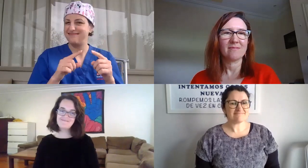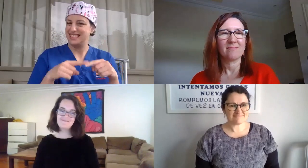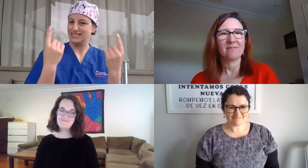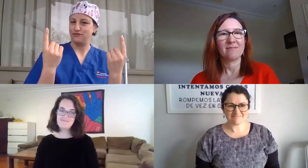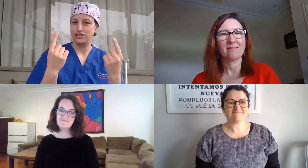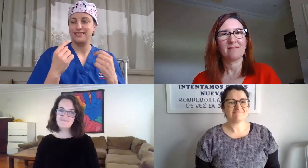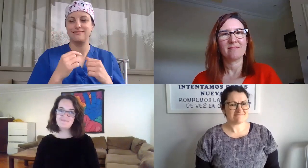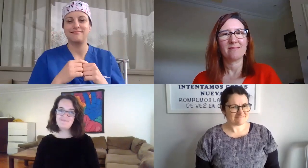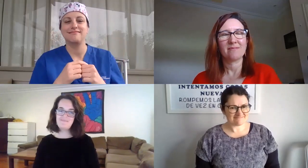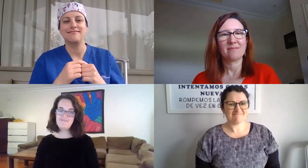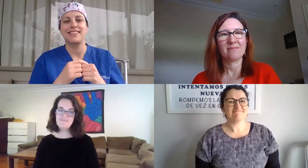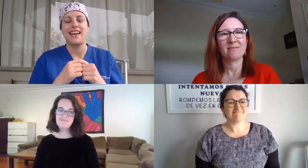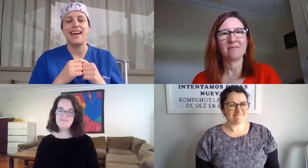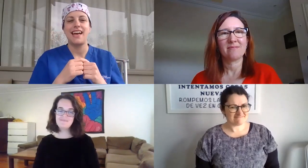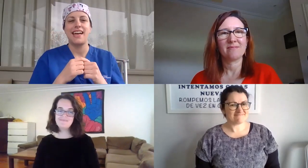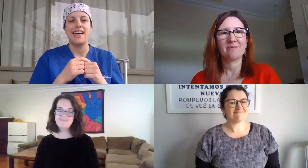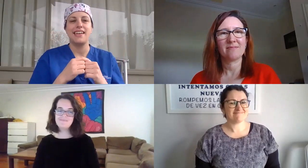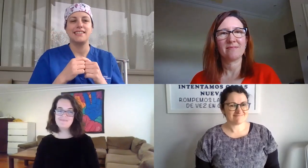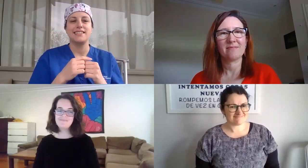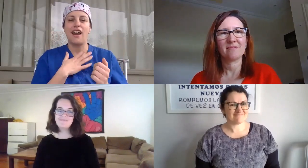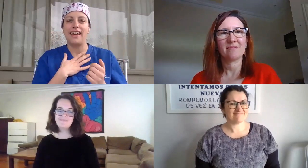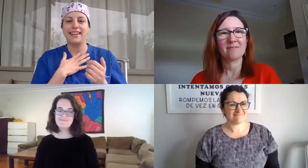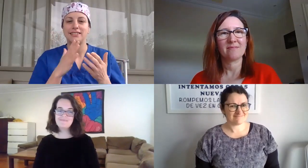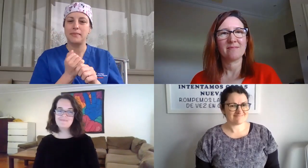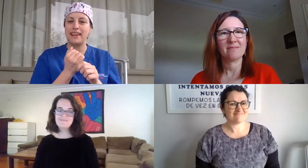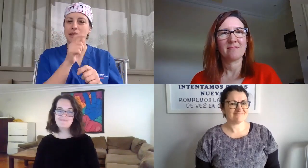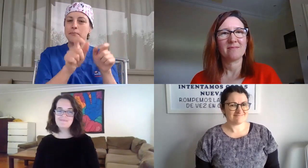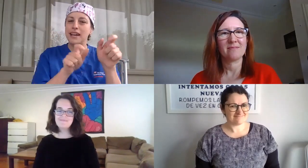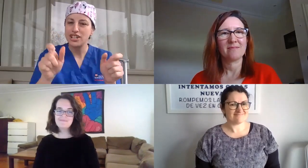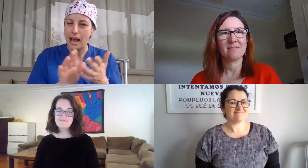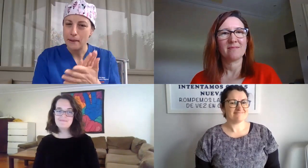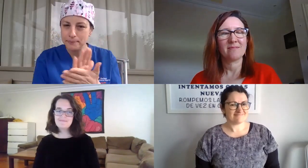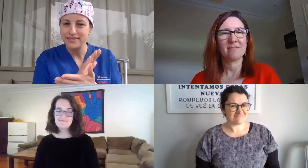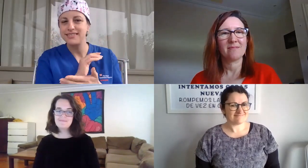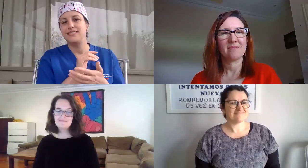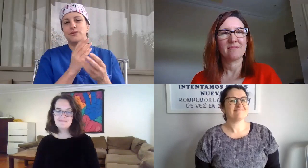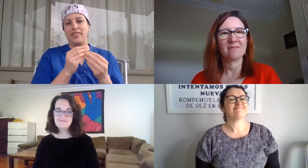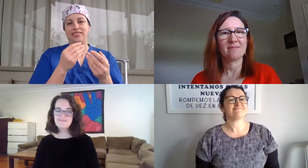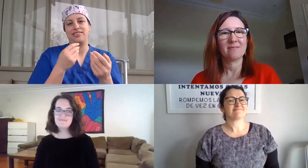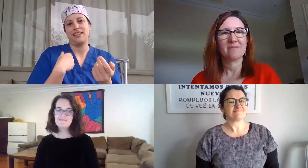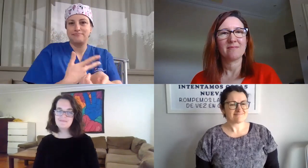here at the hospital. It's different every day and I like making Patients